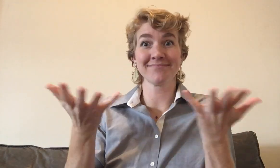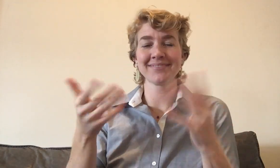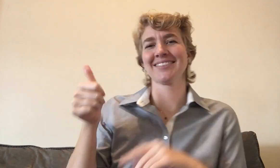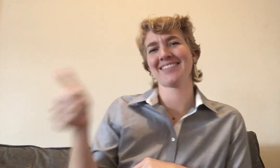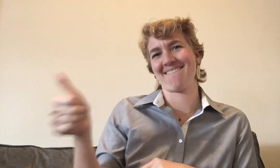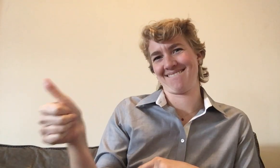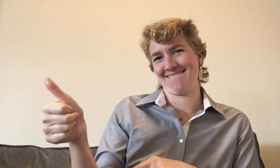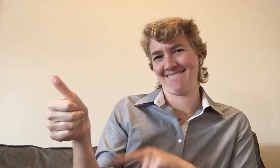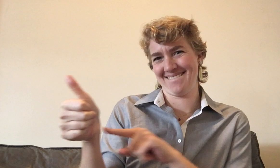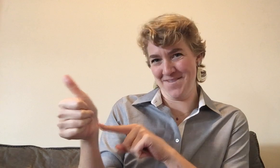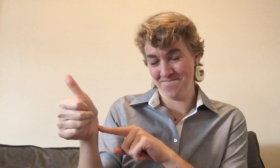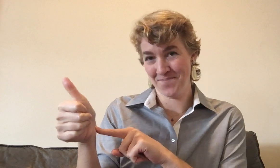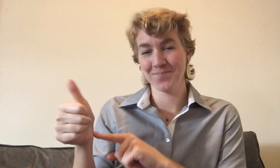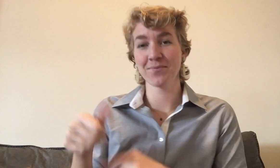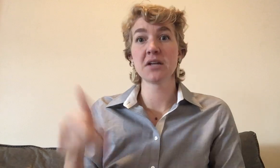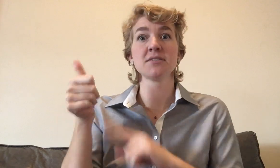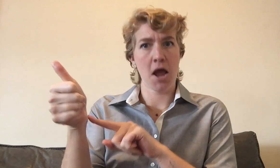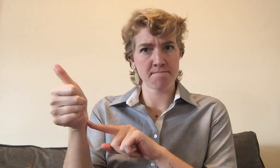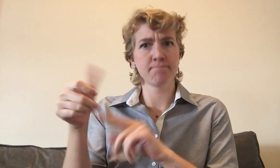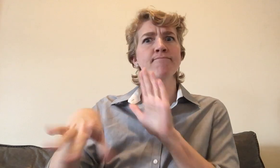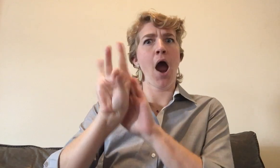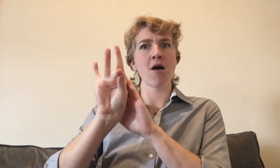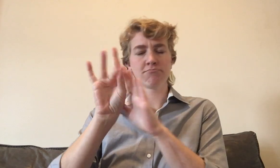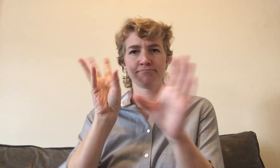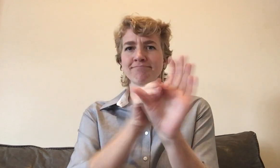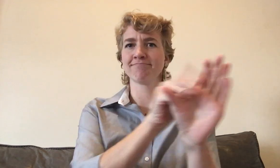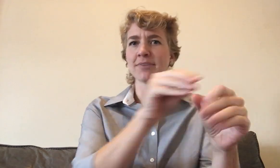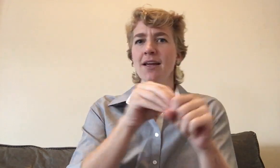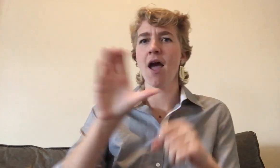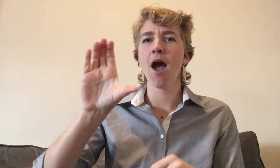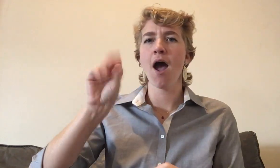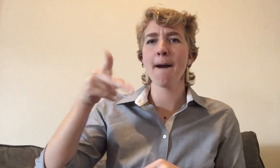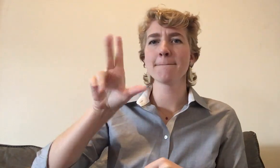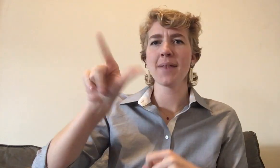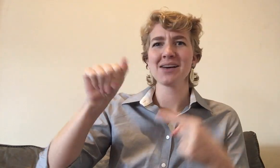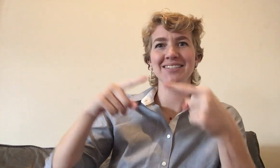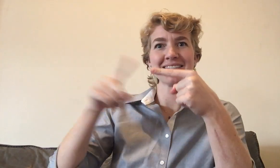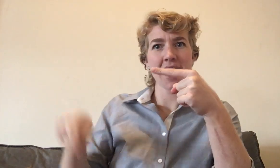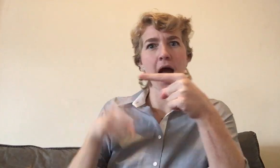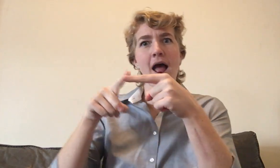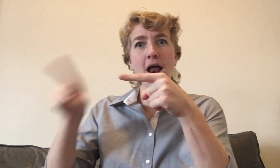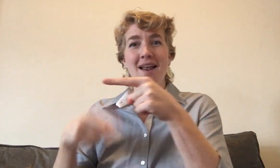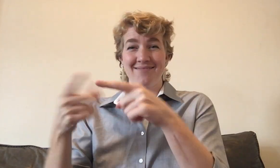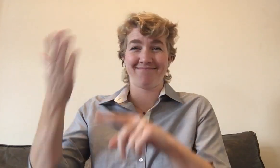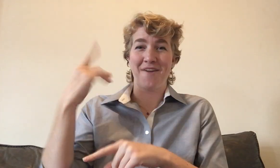in the form of SELF. SELF has been found to participate in the copula cycle,